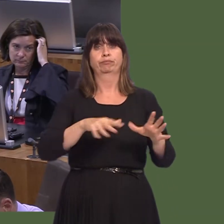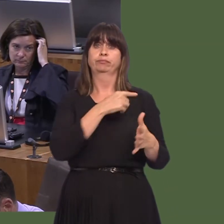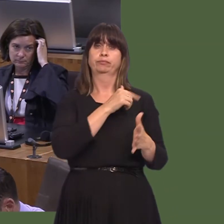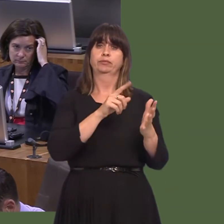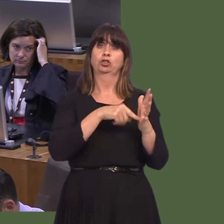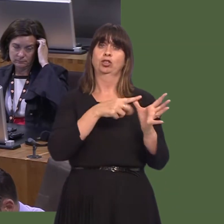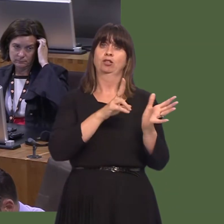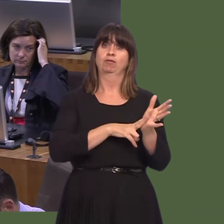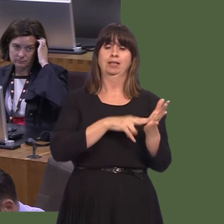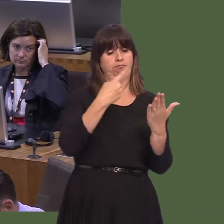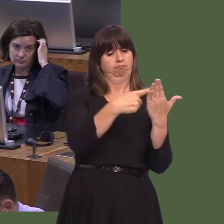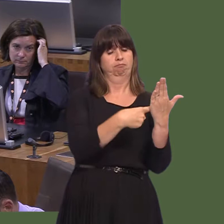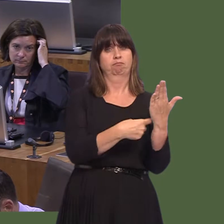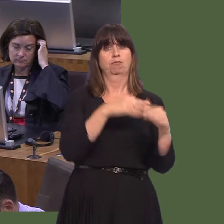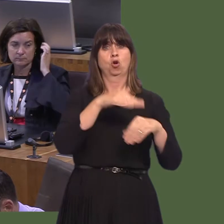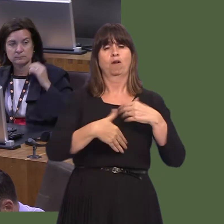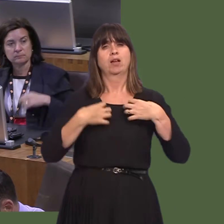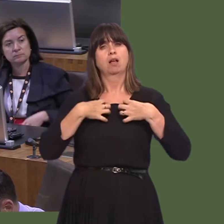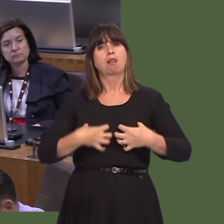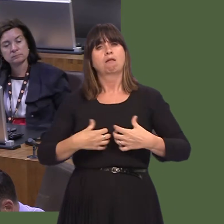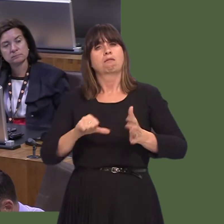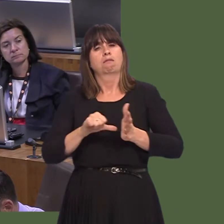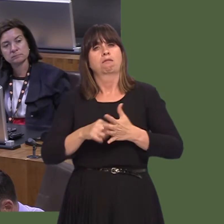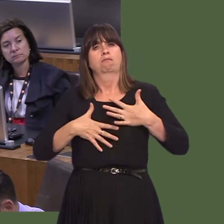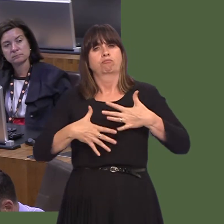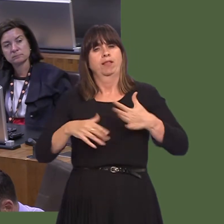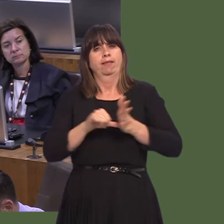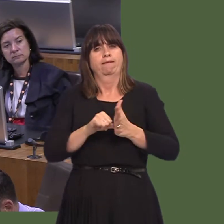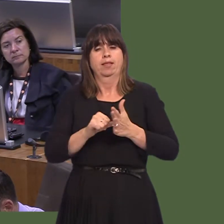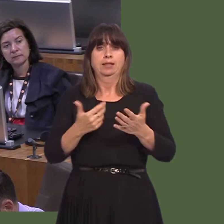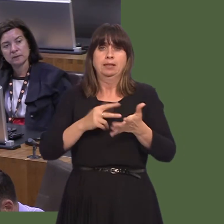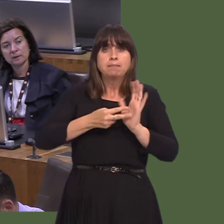It sets out the approach to tackling respiratory disease over the next 12 months.